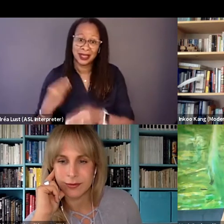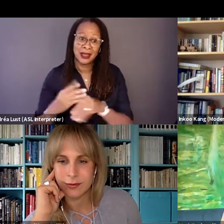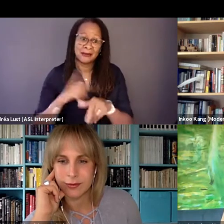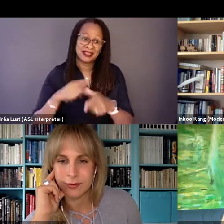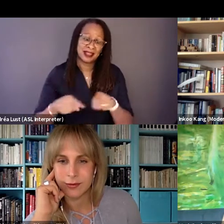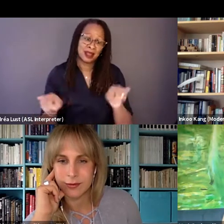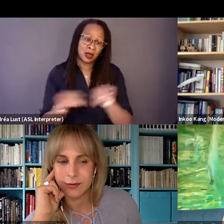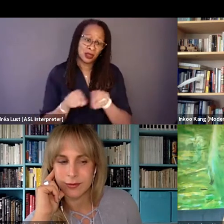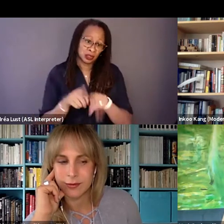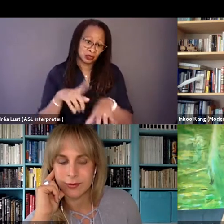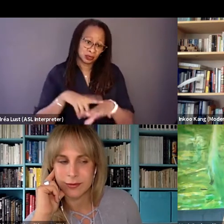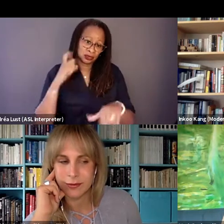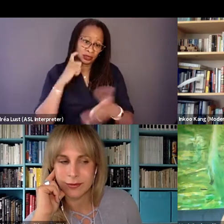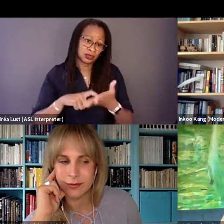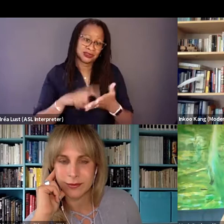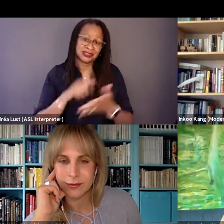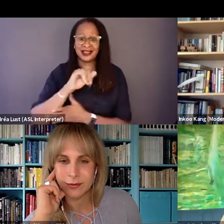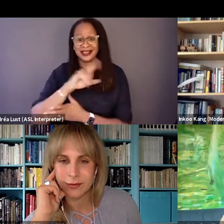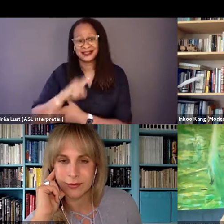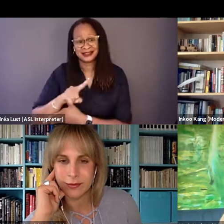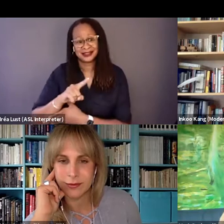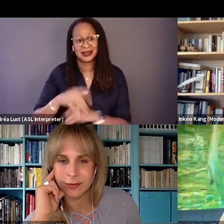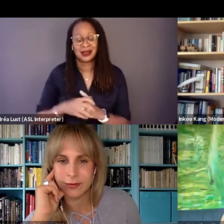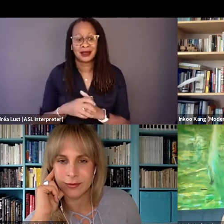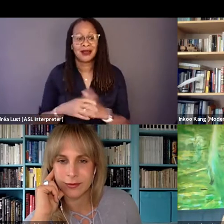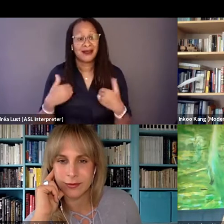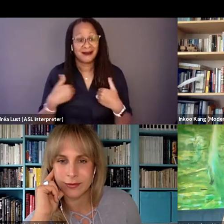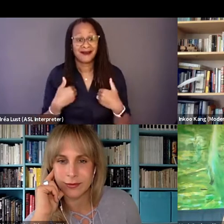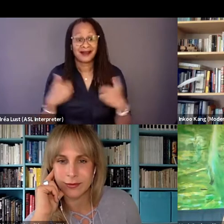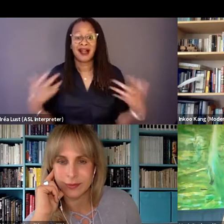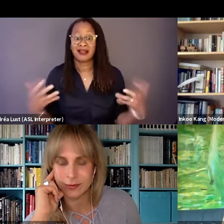that Liz had had a lot of children,